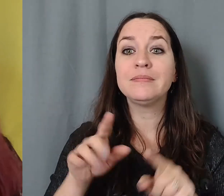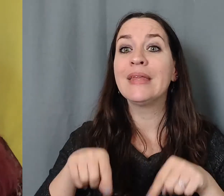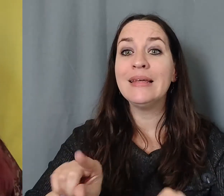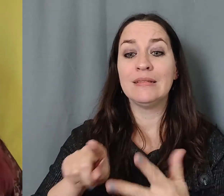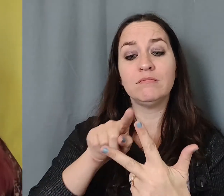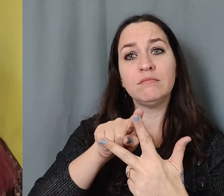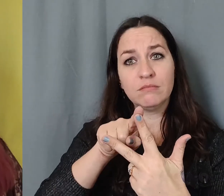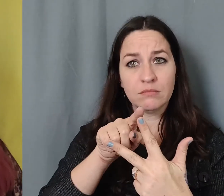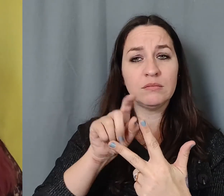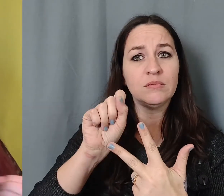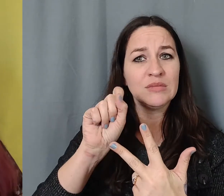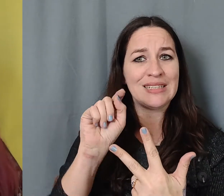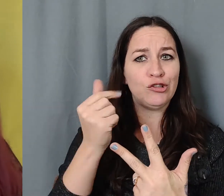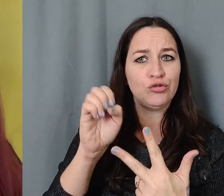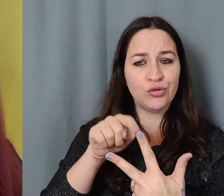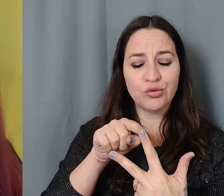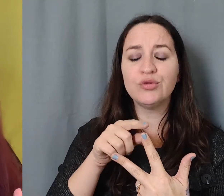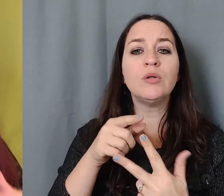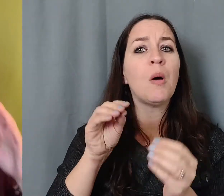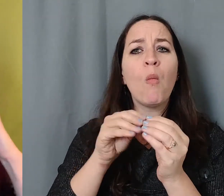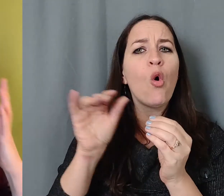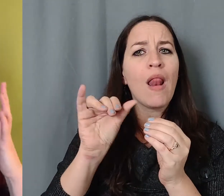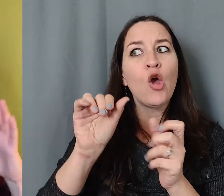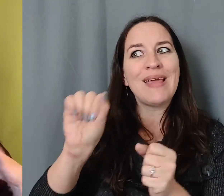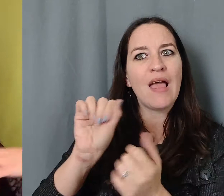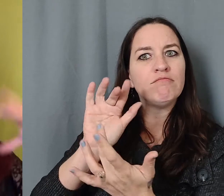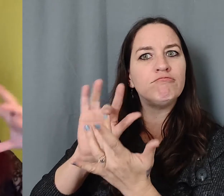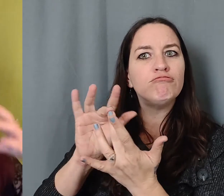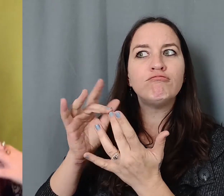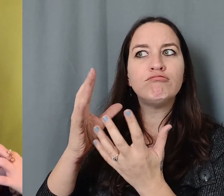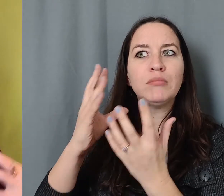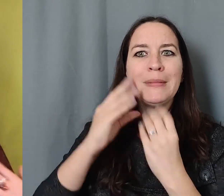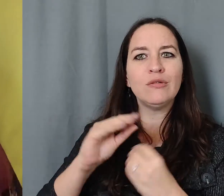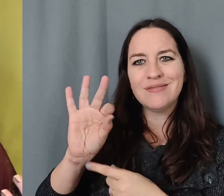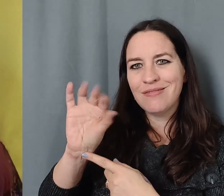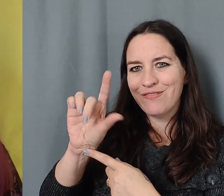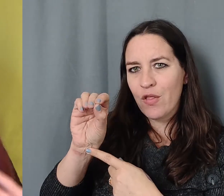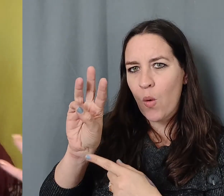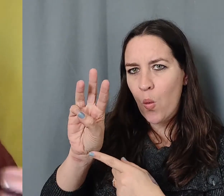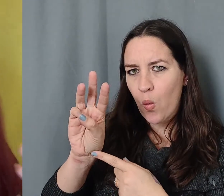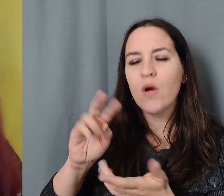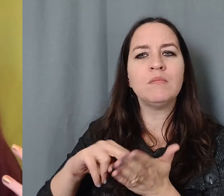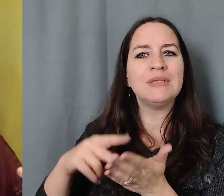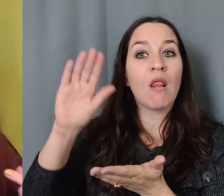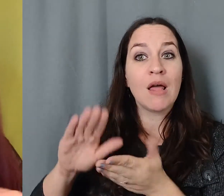In those moderate stages, you're closer to flow, which is that state of mind where you're not really having to exert that much effort to do the thing you're working